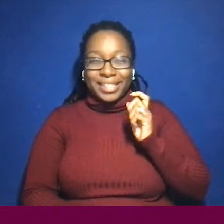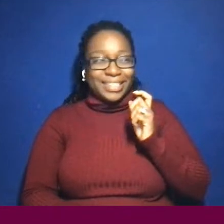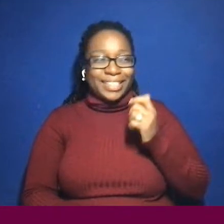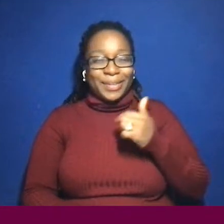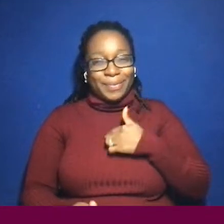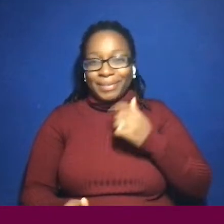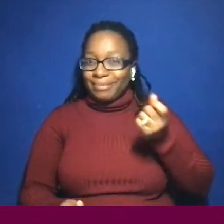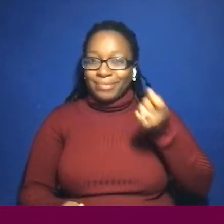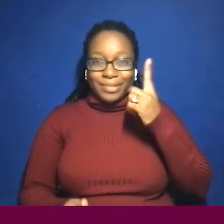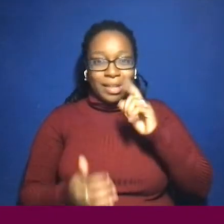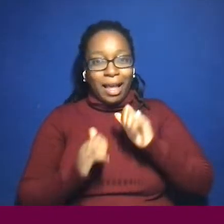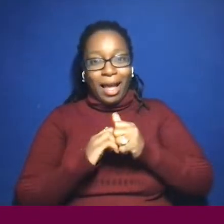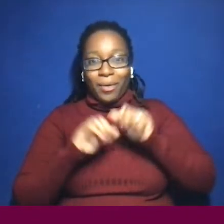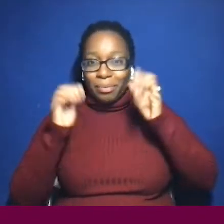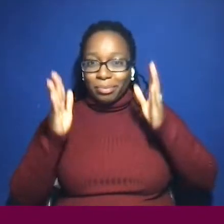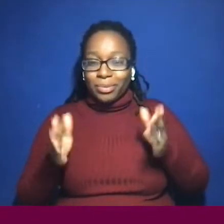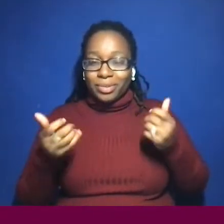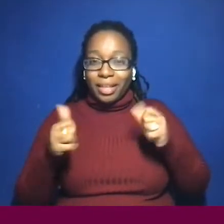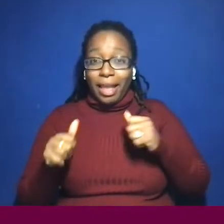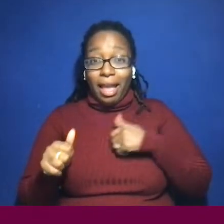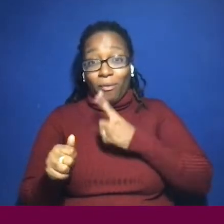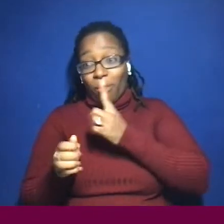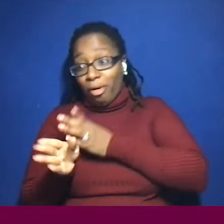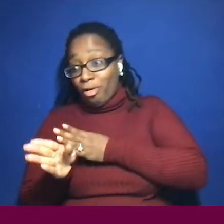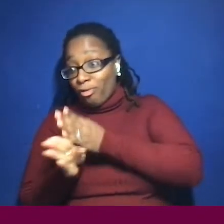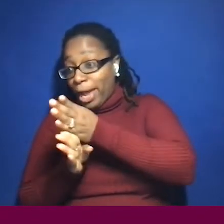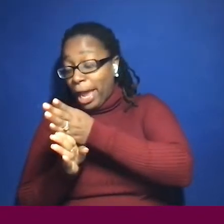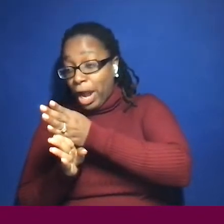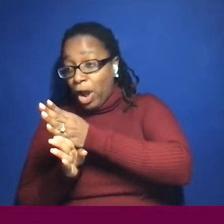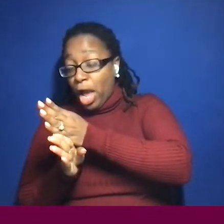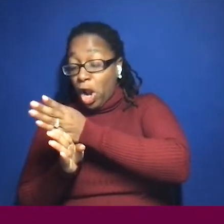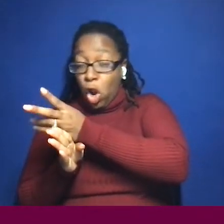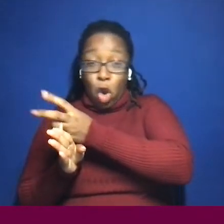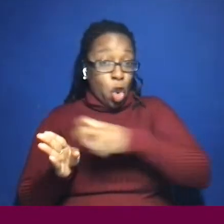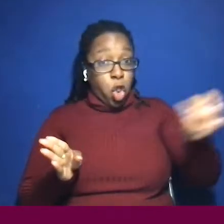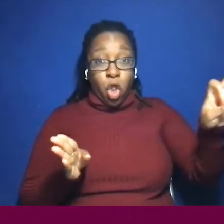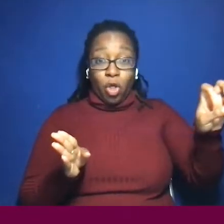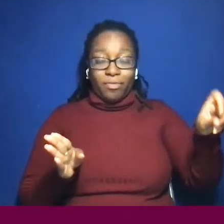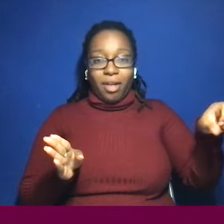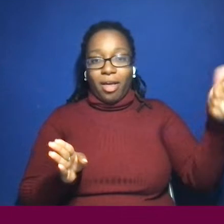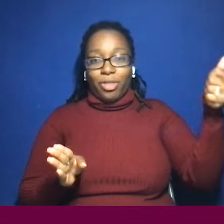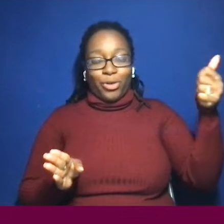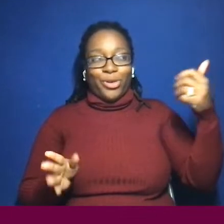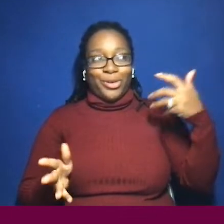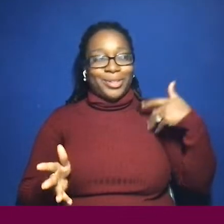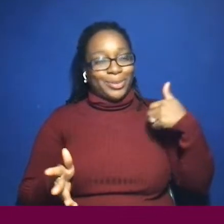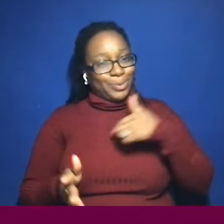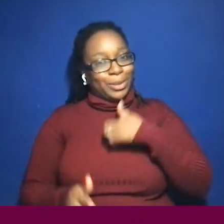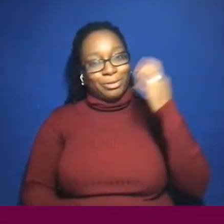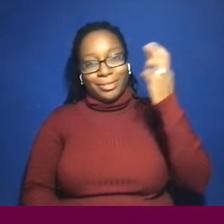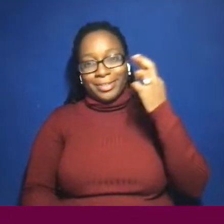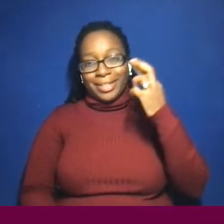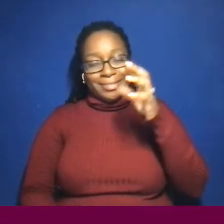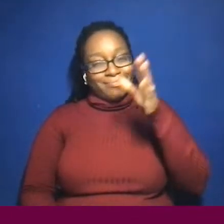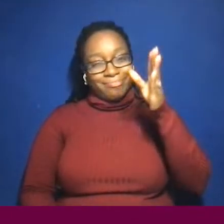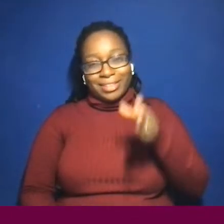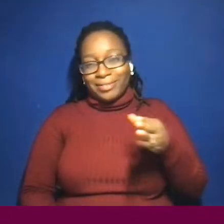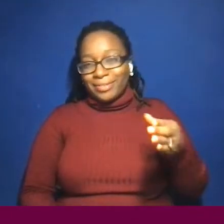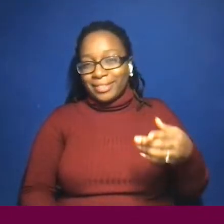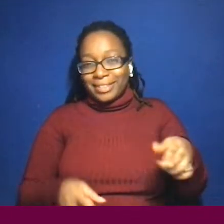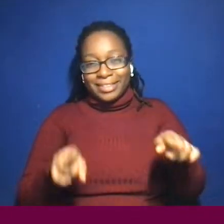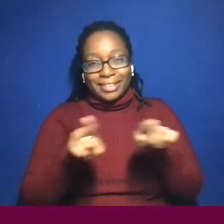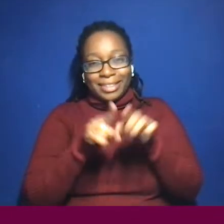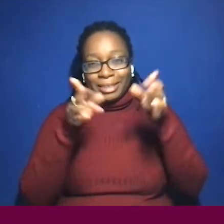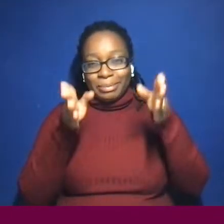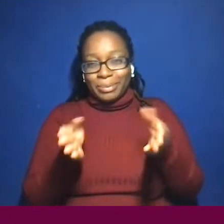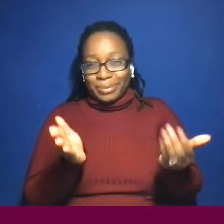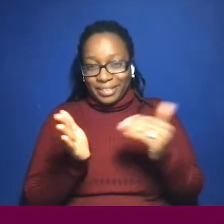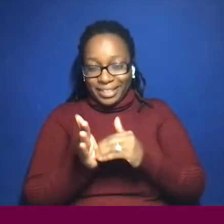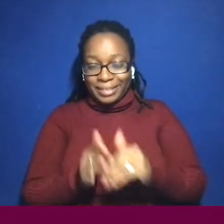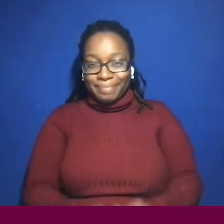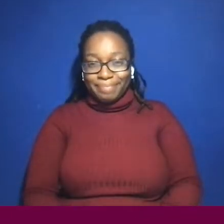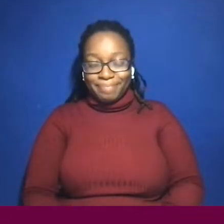humanitarian action and then you're never the same again. So how did you come to be